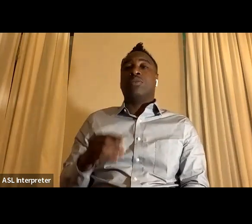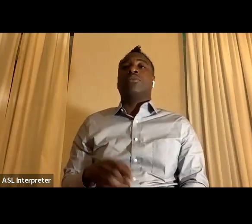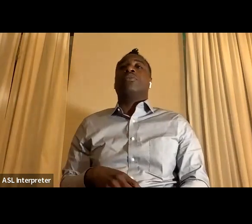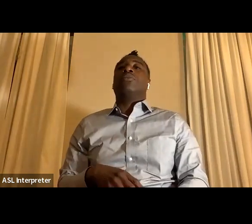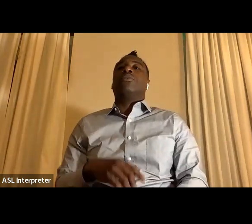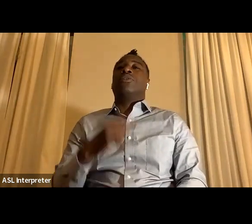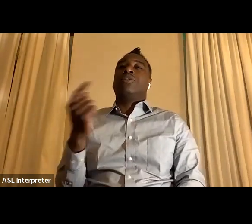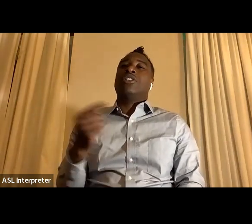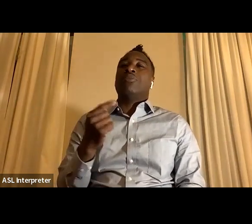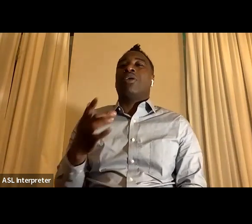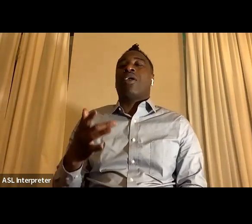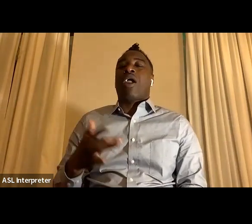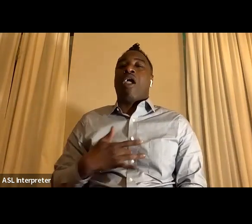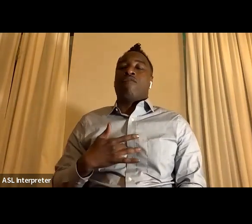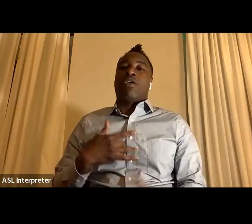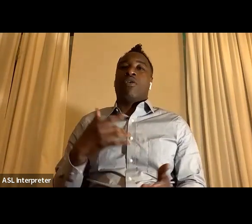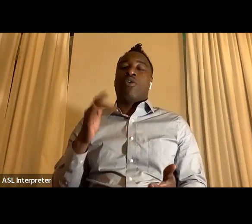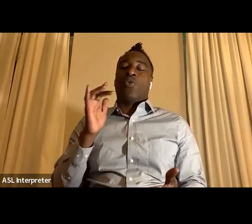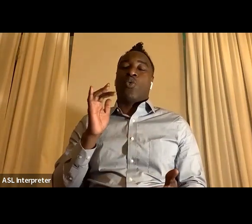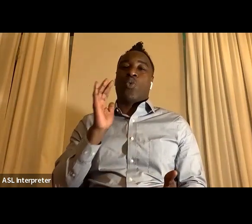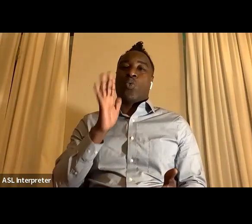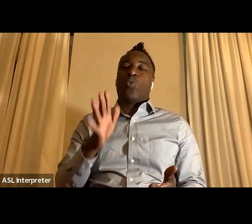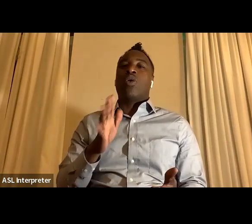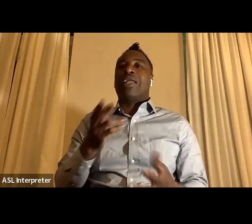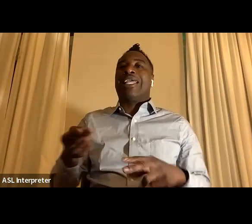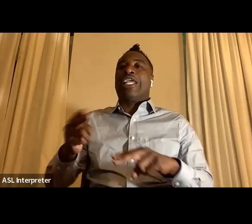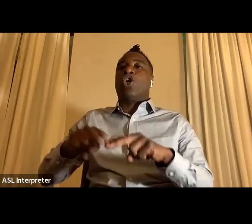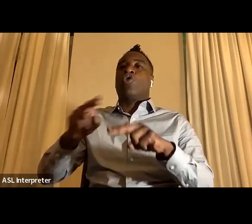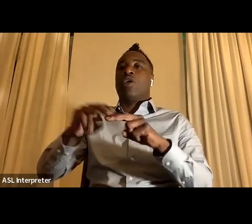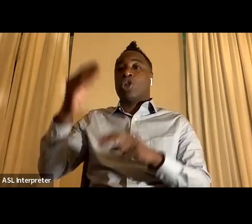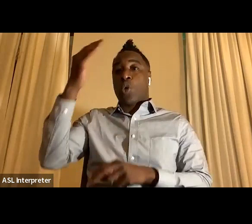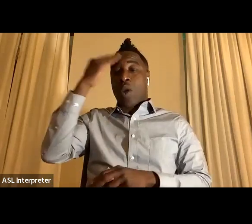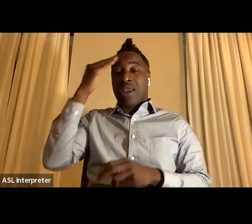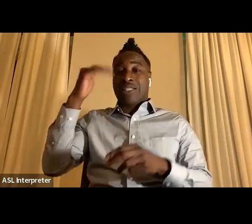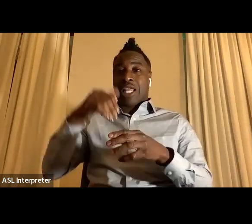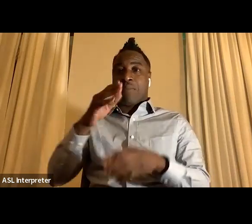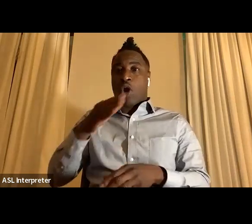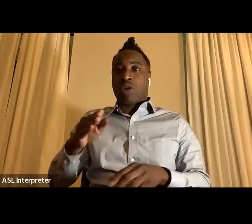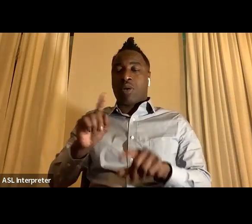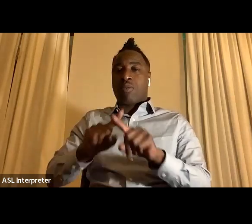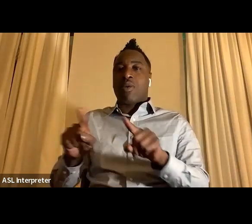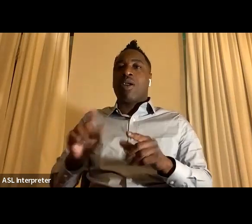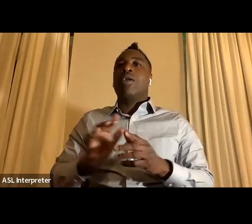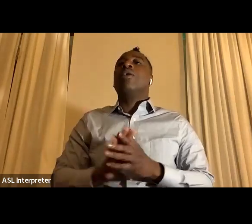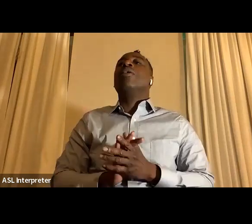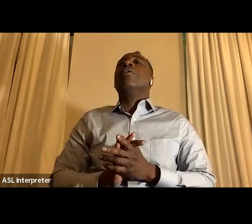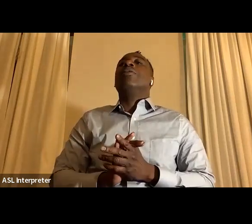for something in Baltimore, but at the same time give people a wide enough range that any artist could come into it.